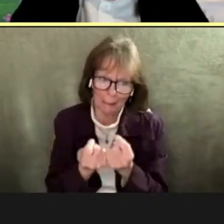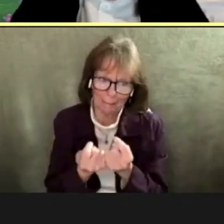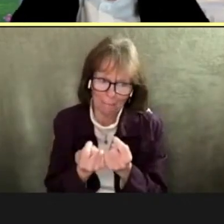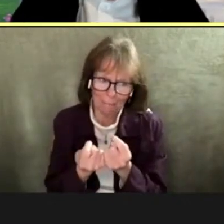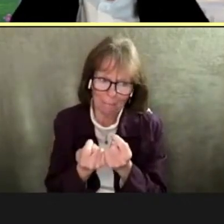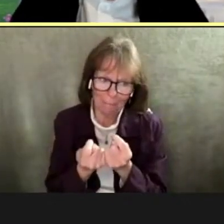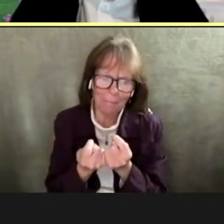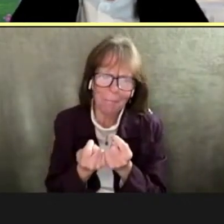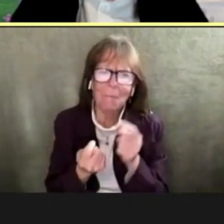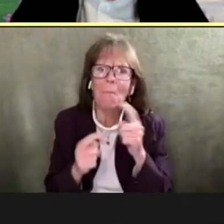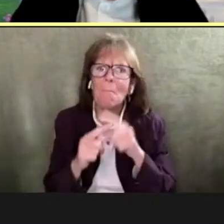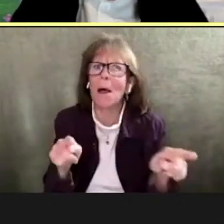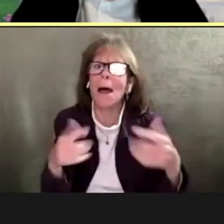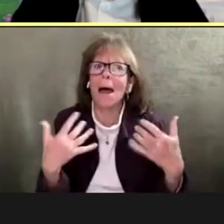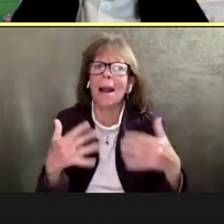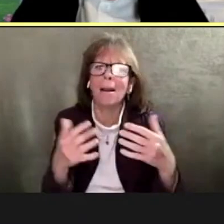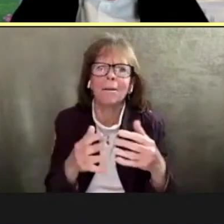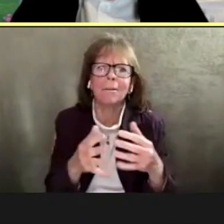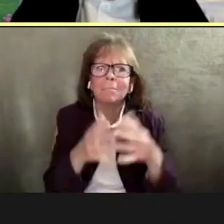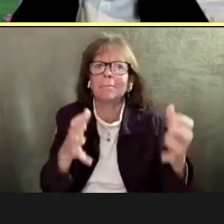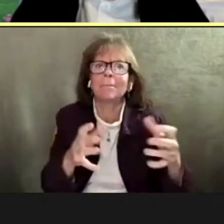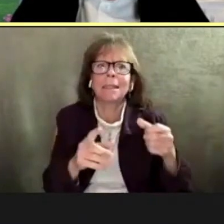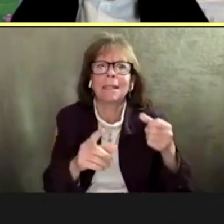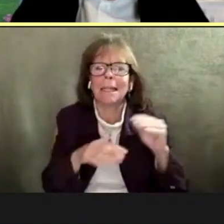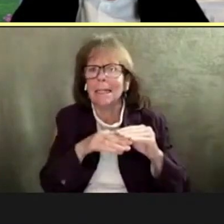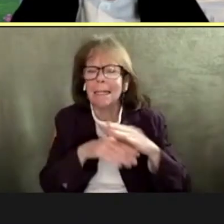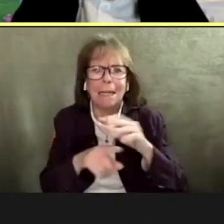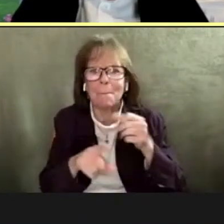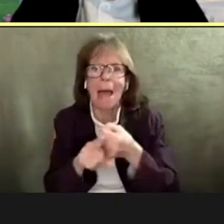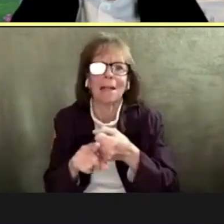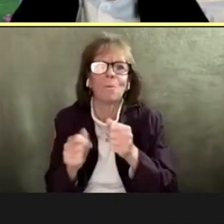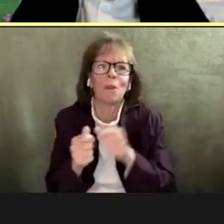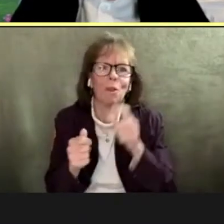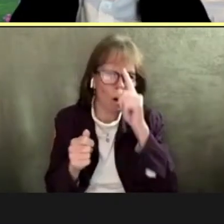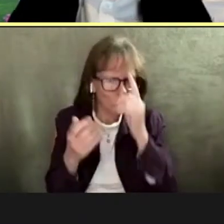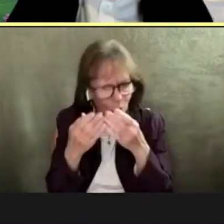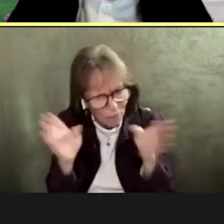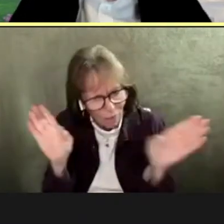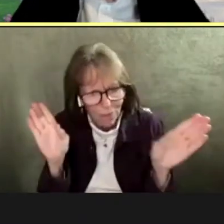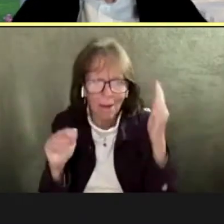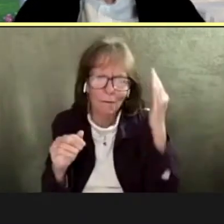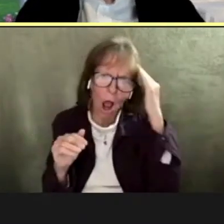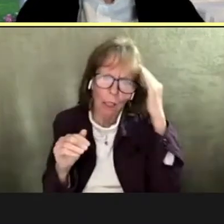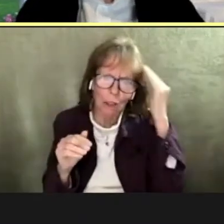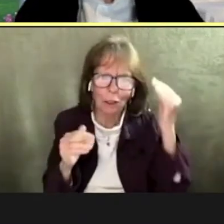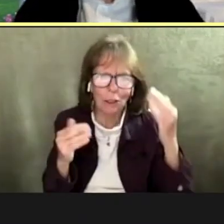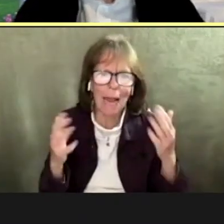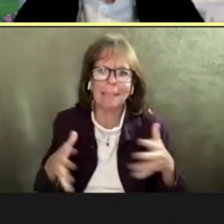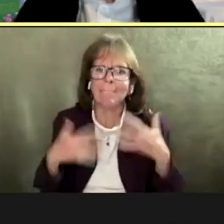has made an immediate impact with her breadth of knowledge and vivacious wit.